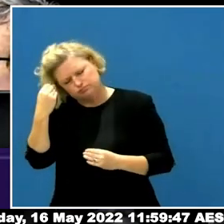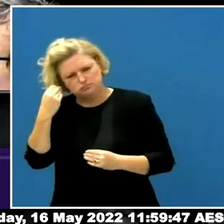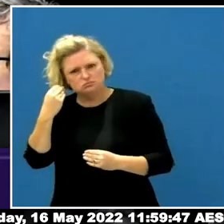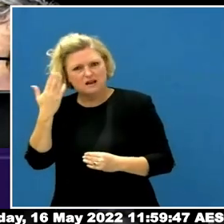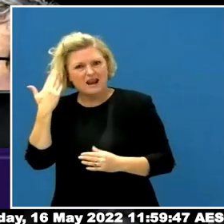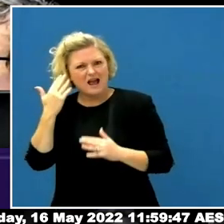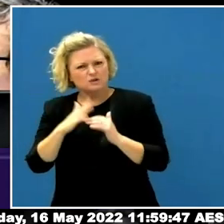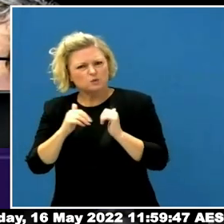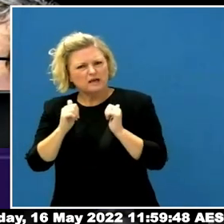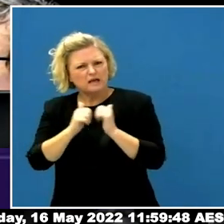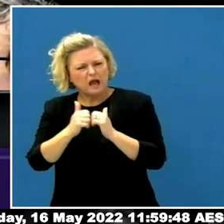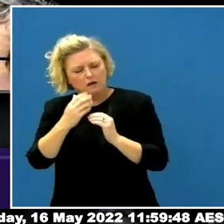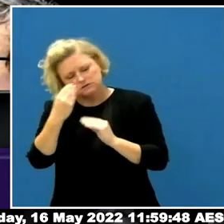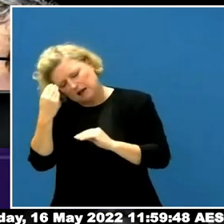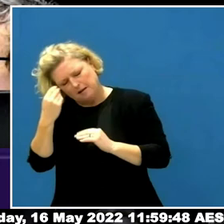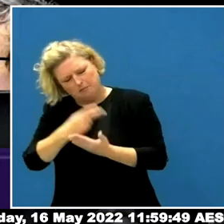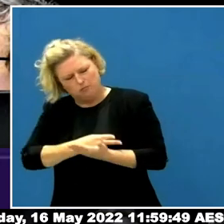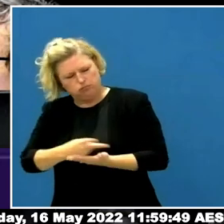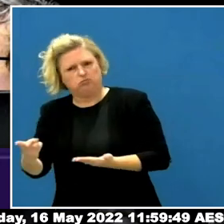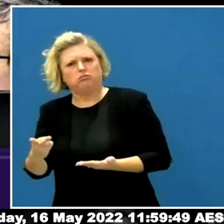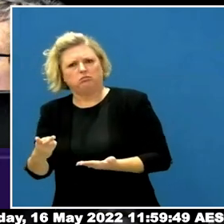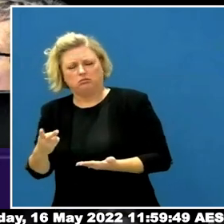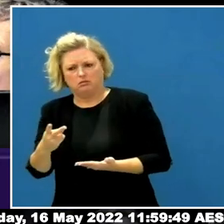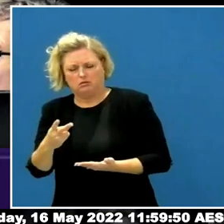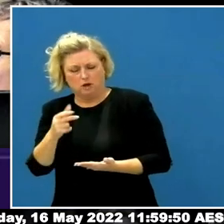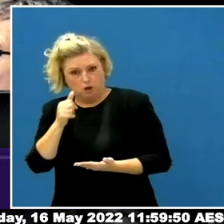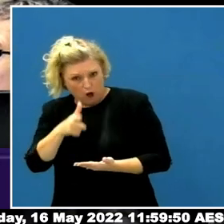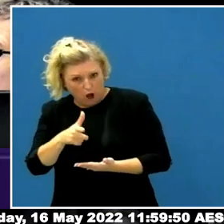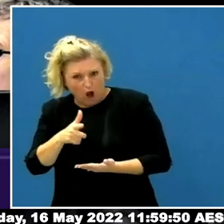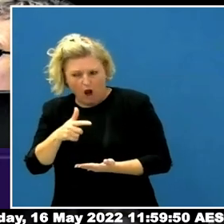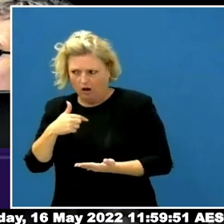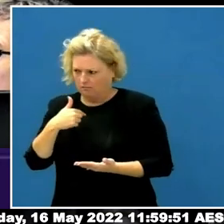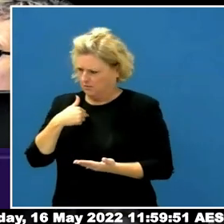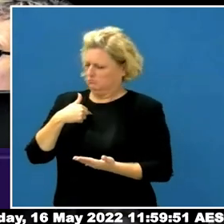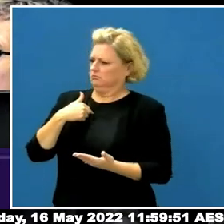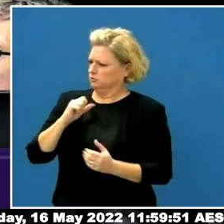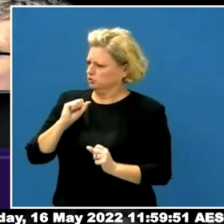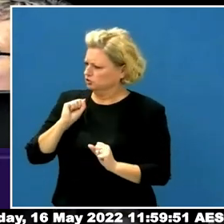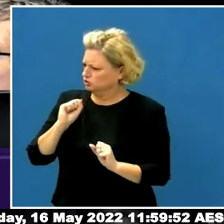I see. SALLY: And I approached the Team Leader after that to find out what